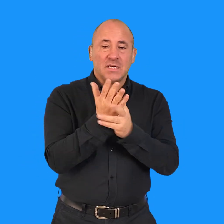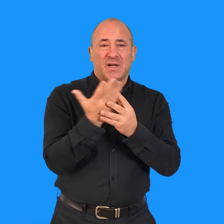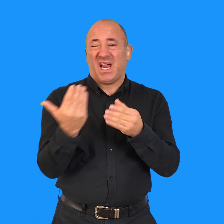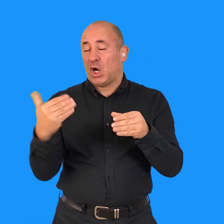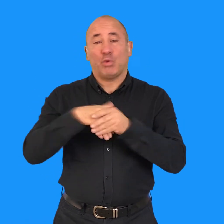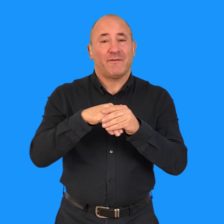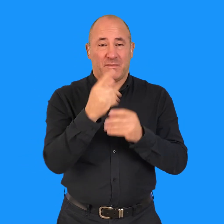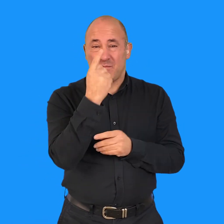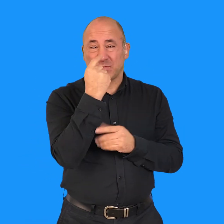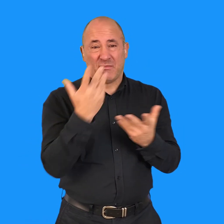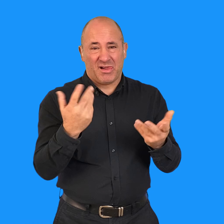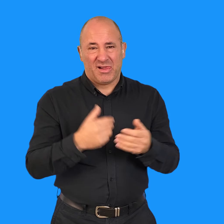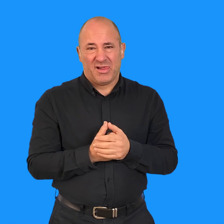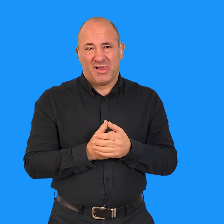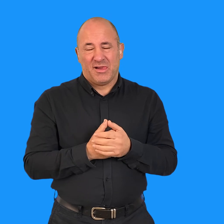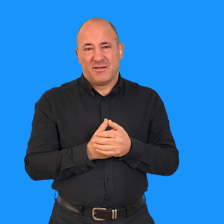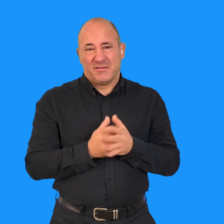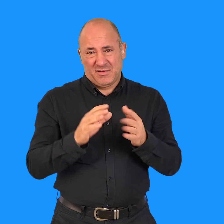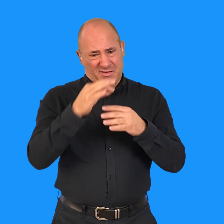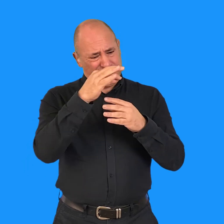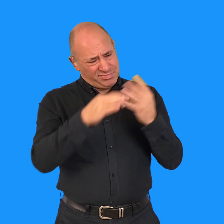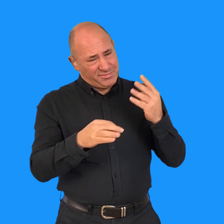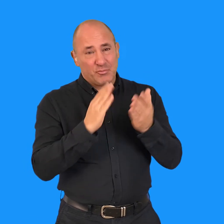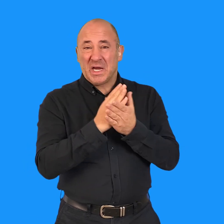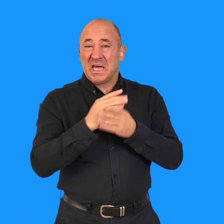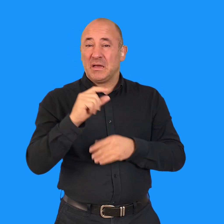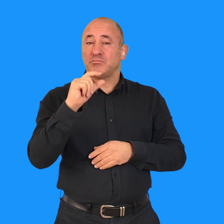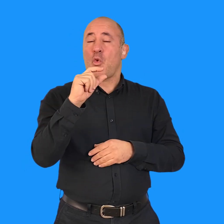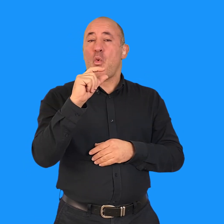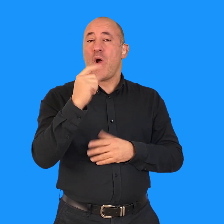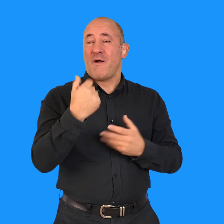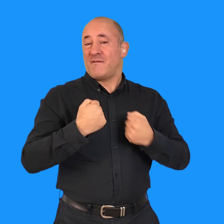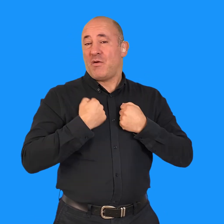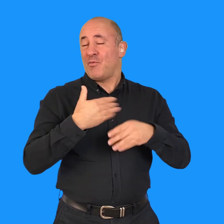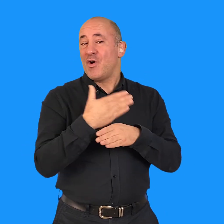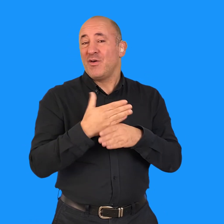And we try to make those events accessible and inclusive as possible.